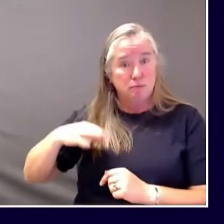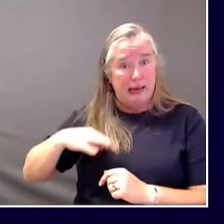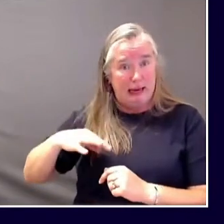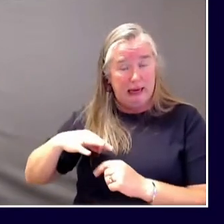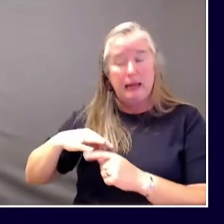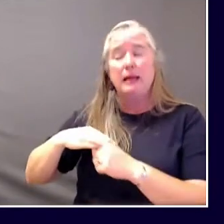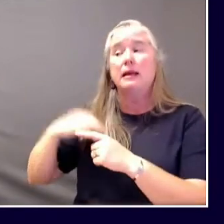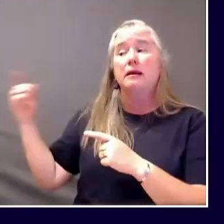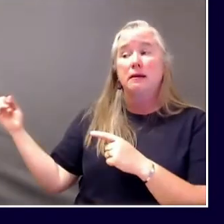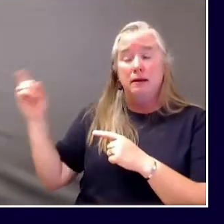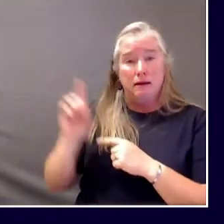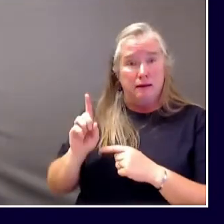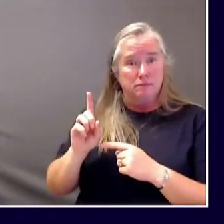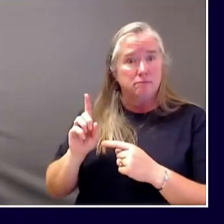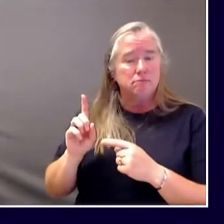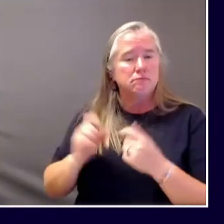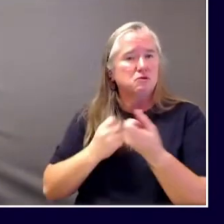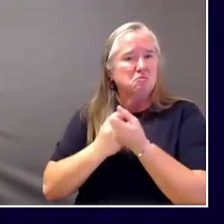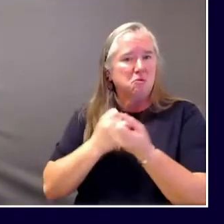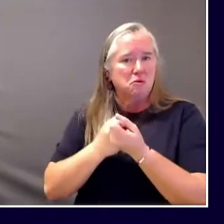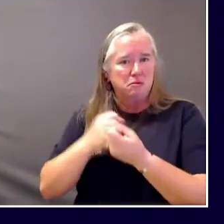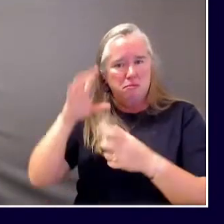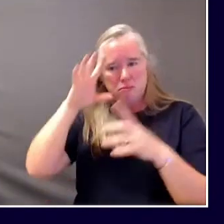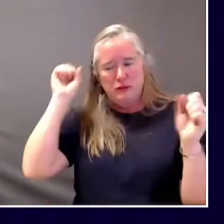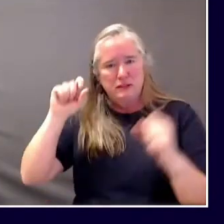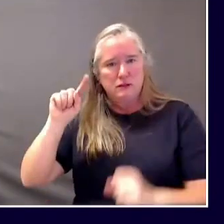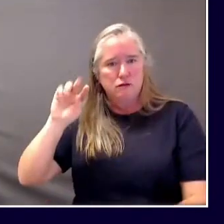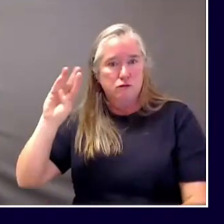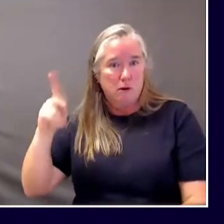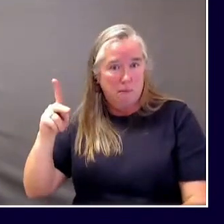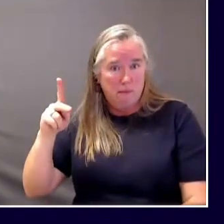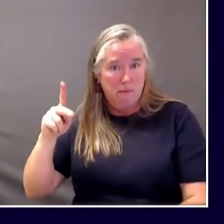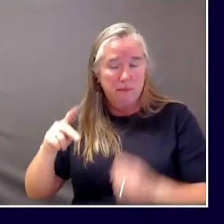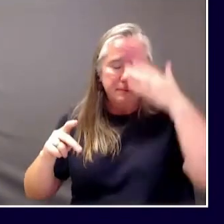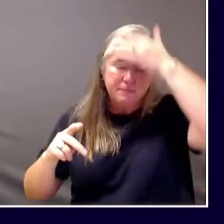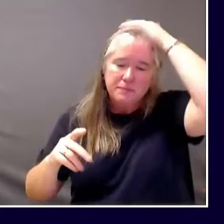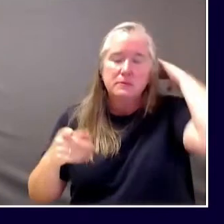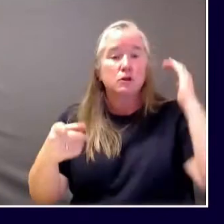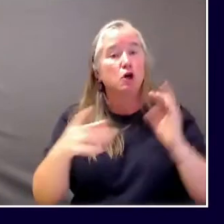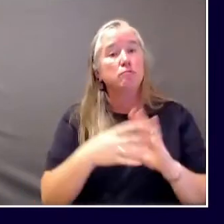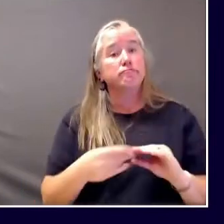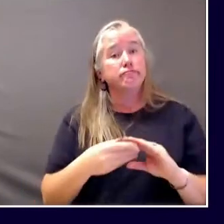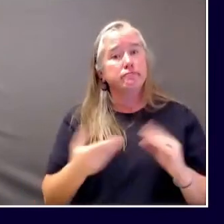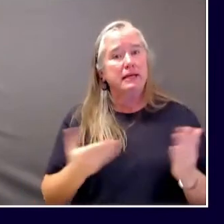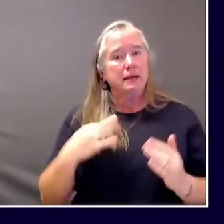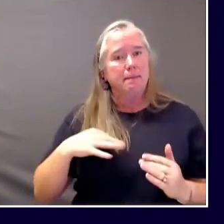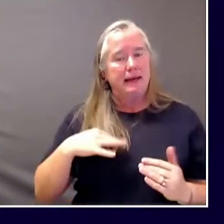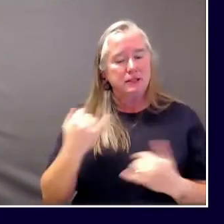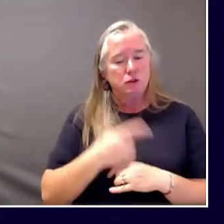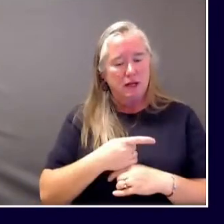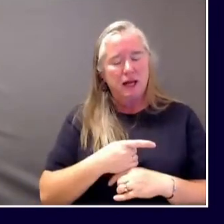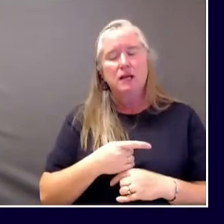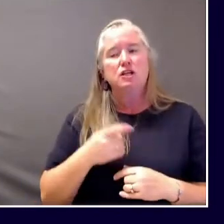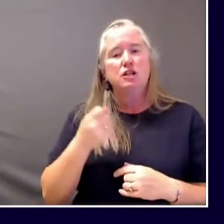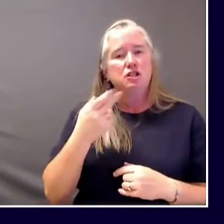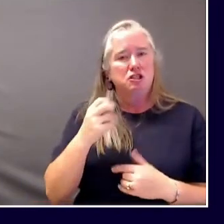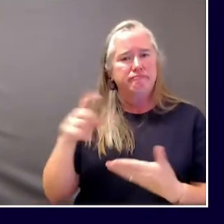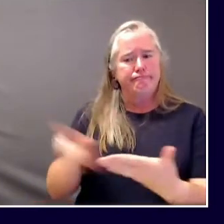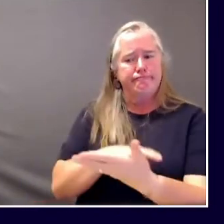told me she was quote critical of you and for the restrictions